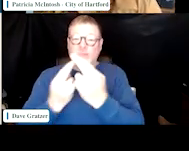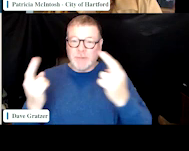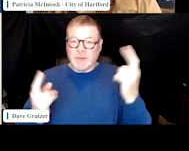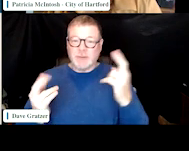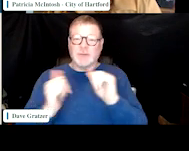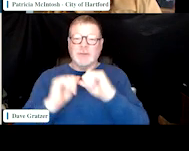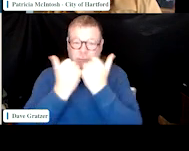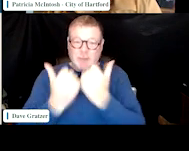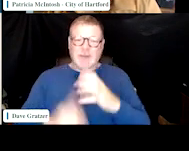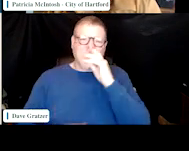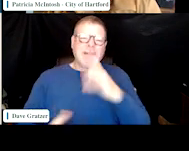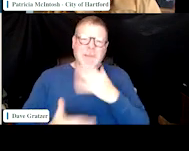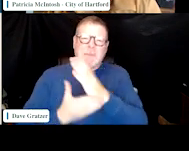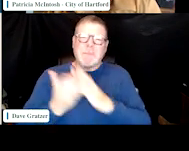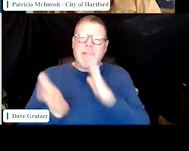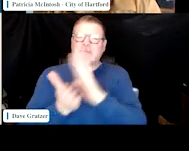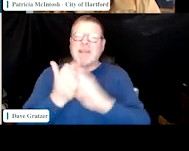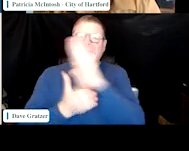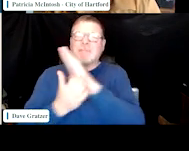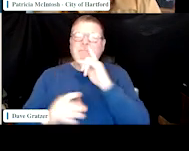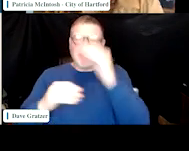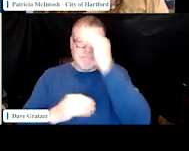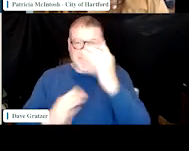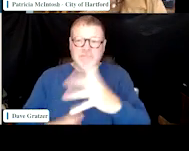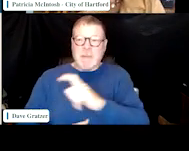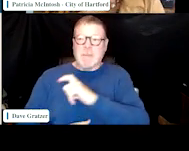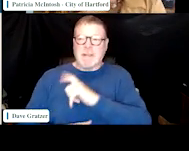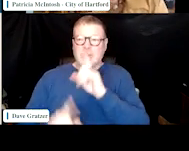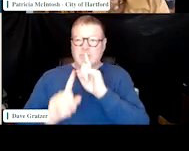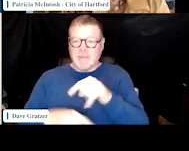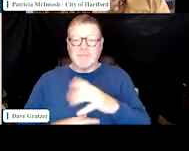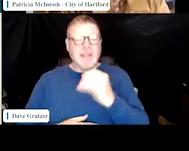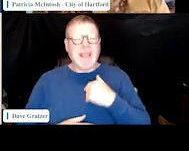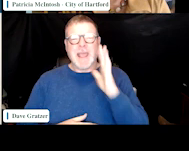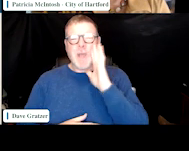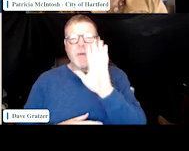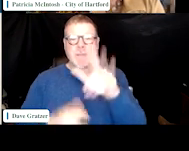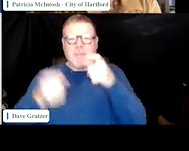part of the Academic Training to Inform Police Responses, and I will be your moderator for today.